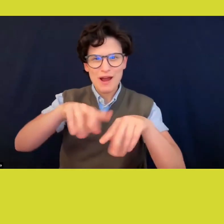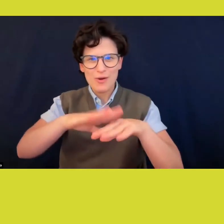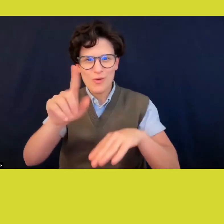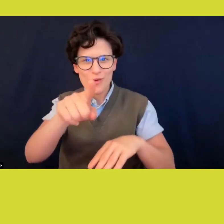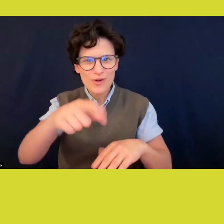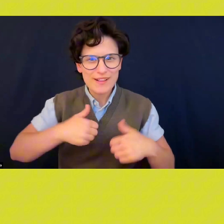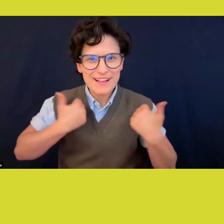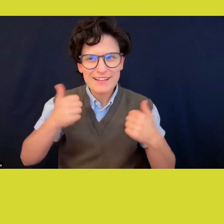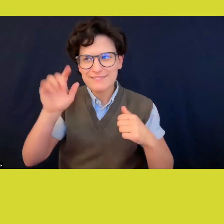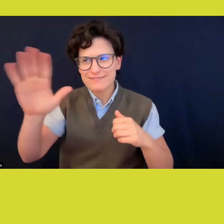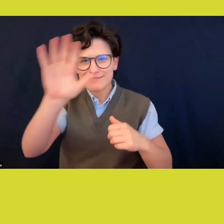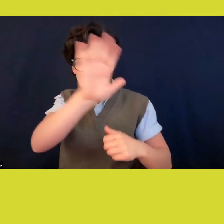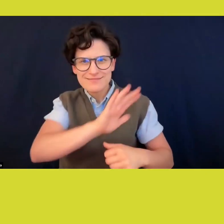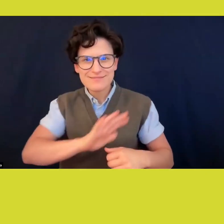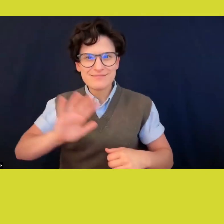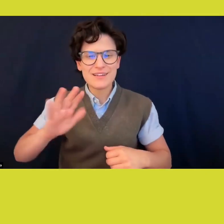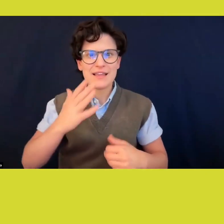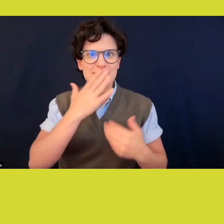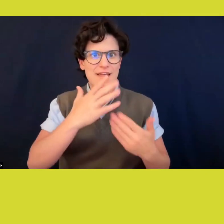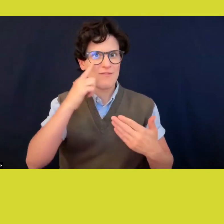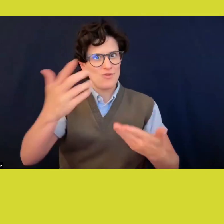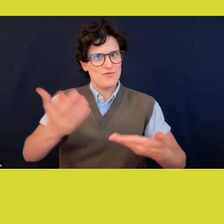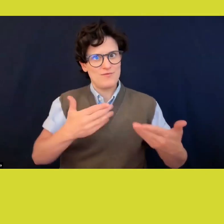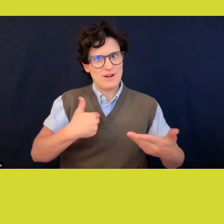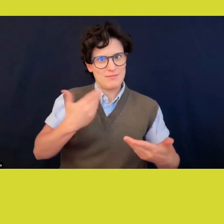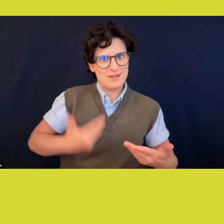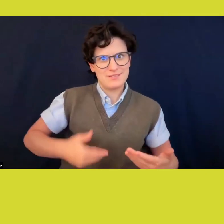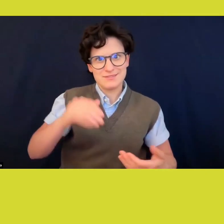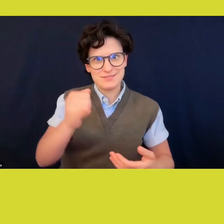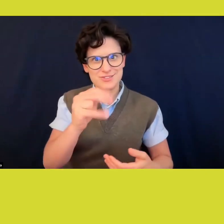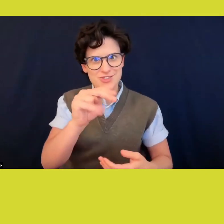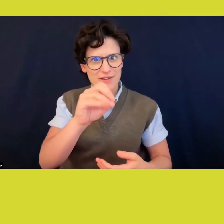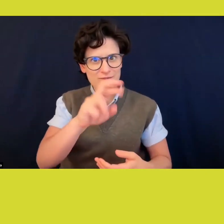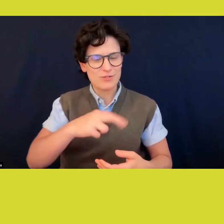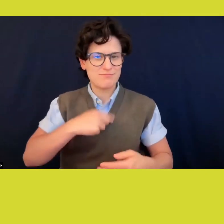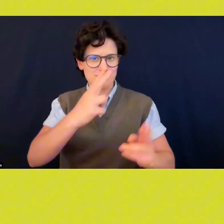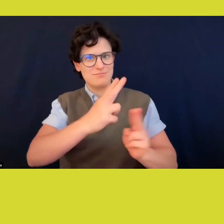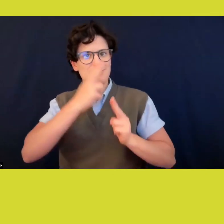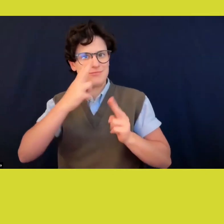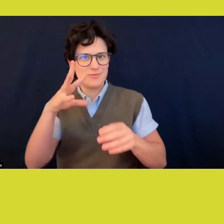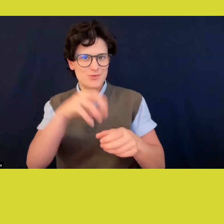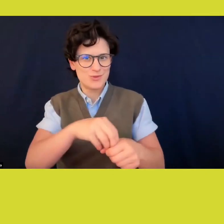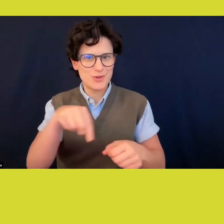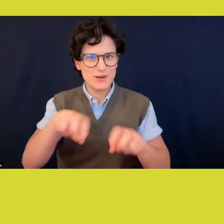Honored to be part of this panel. Housing First was developed